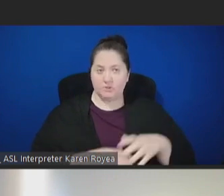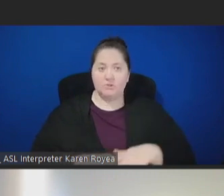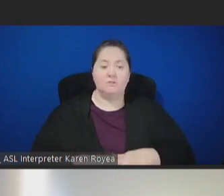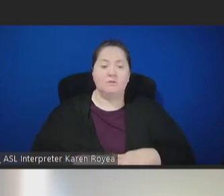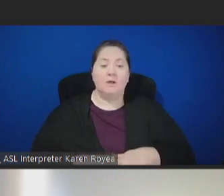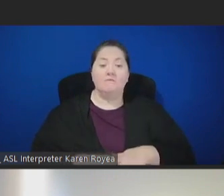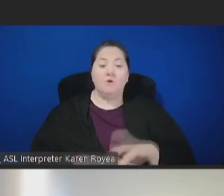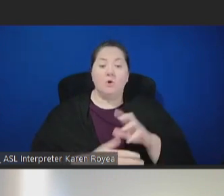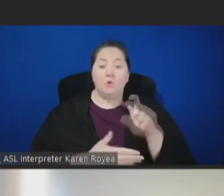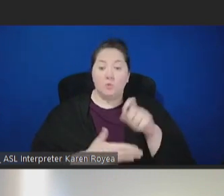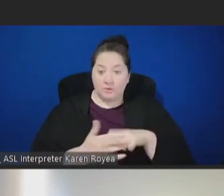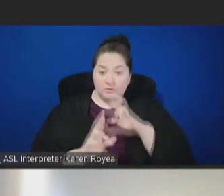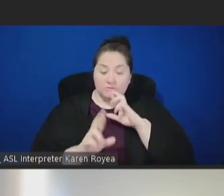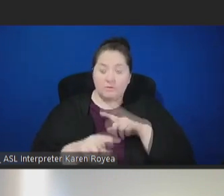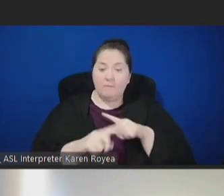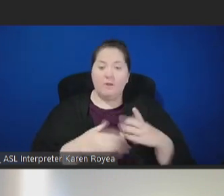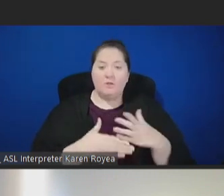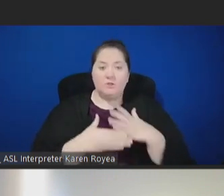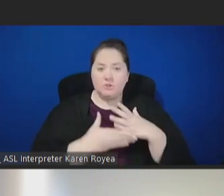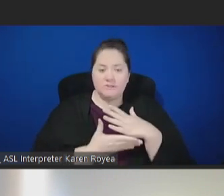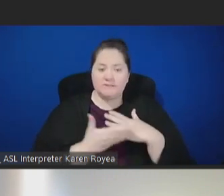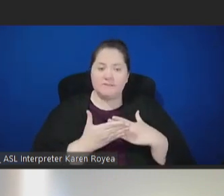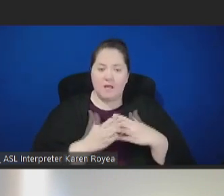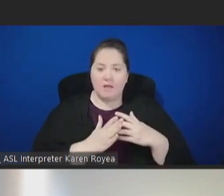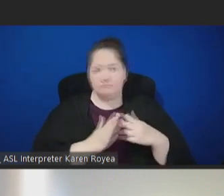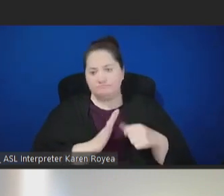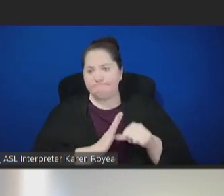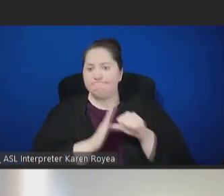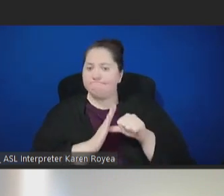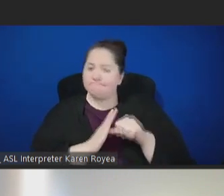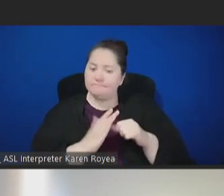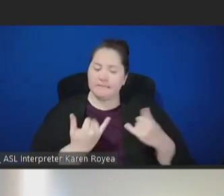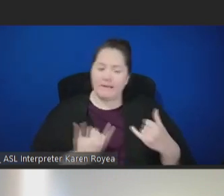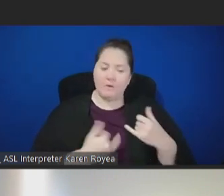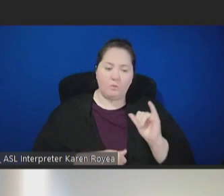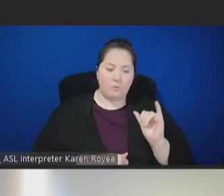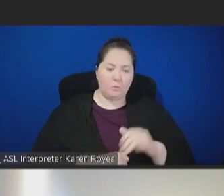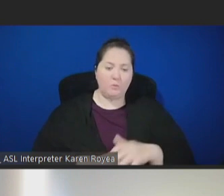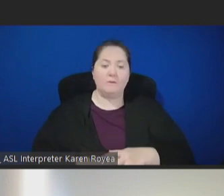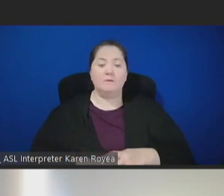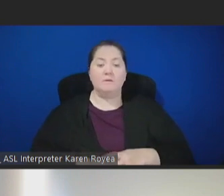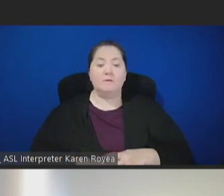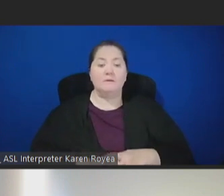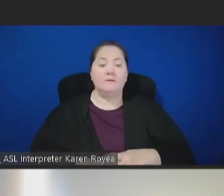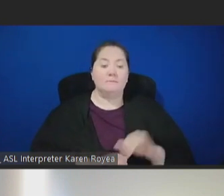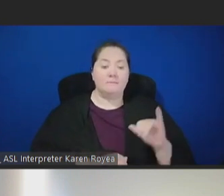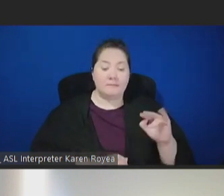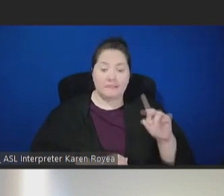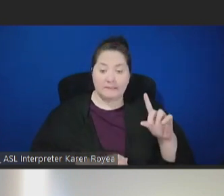but I would like to also share some highlights with you. The Indian Health Service prioritizes